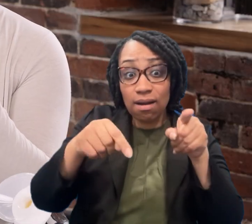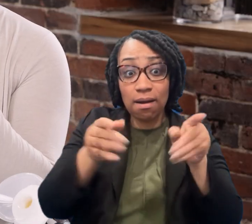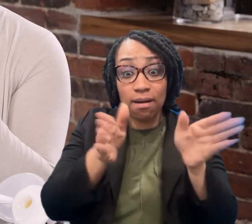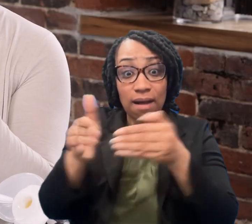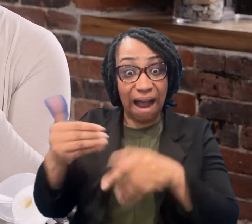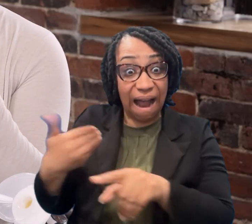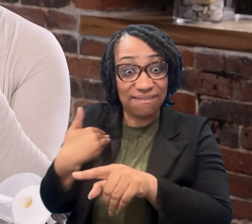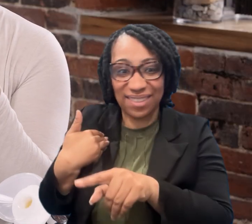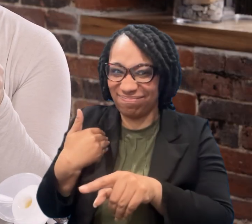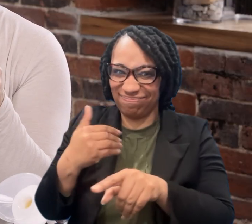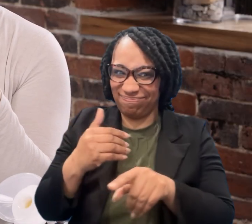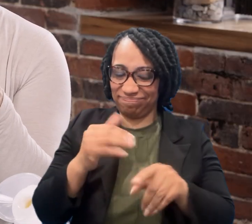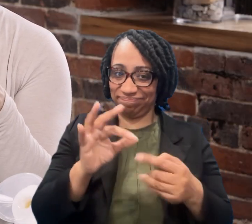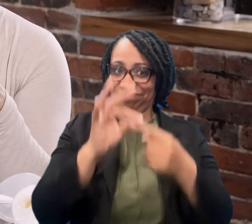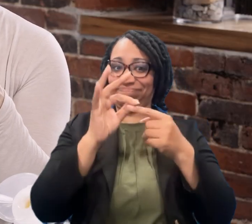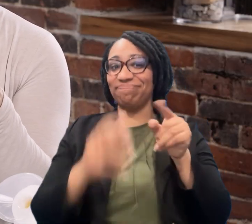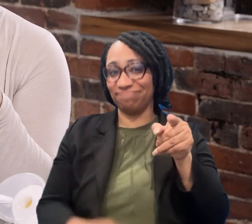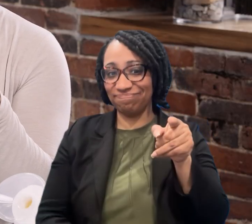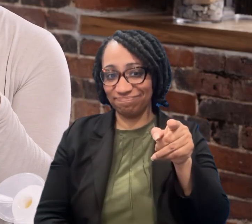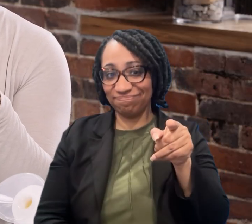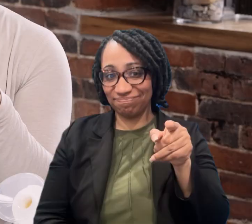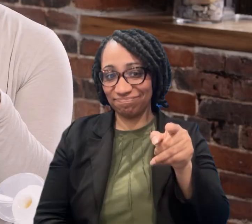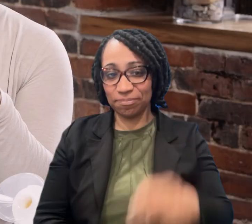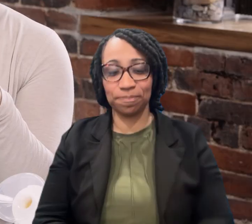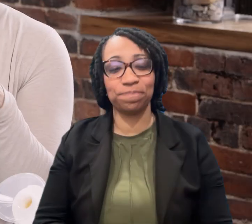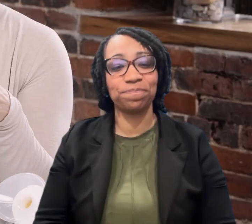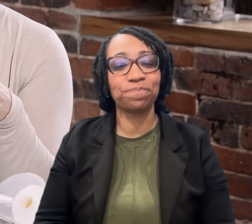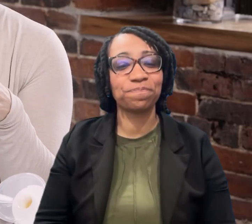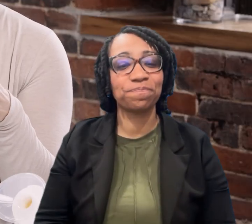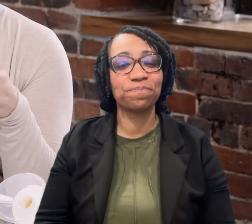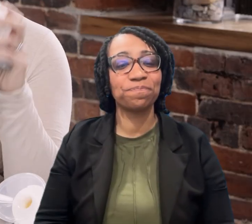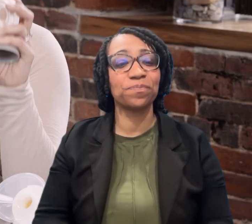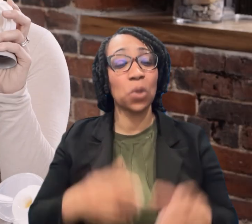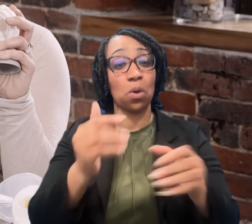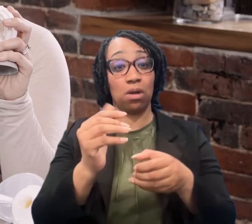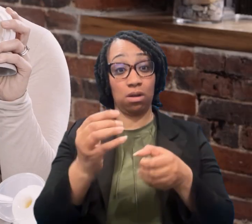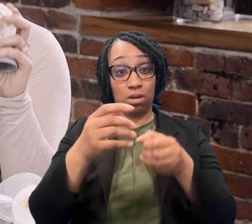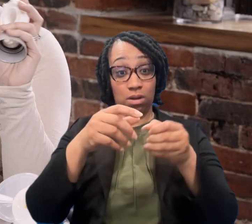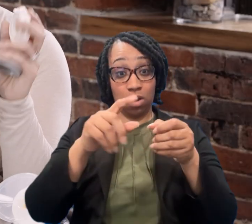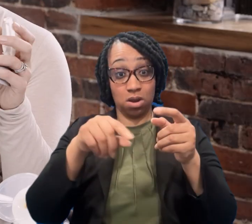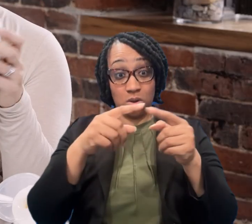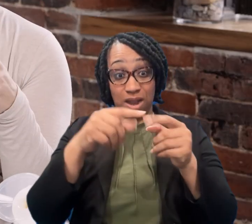flange will attach has this back door here. And one thing to note is that is okay. It is okay if